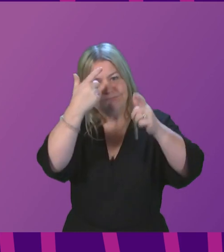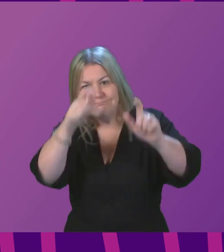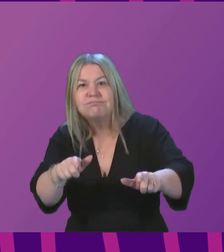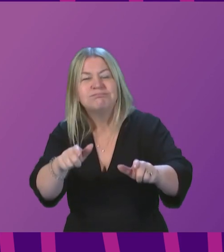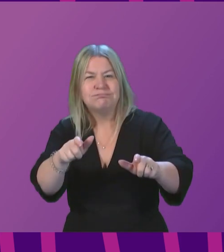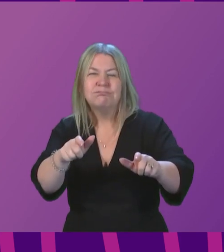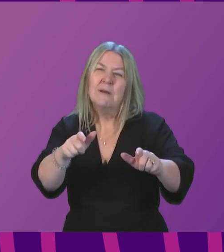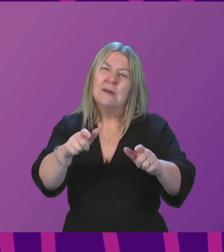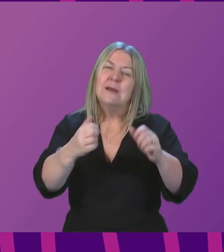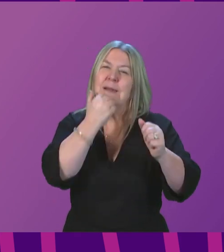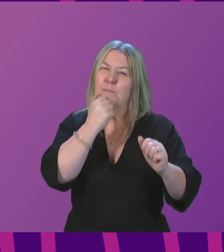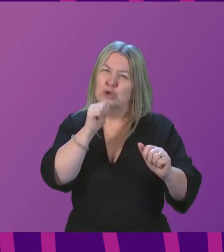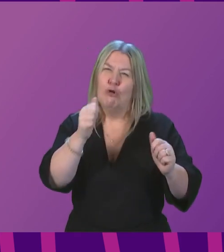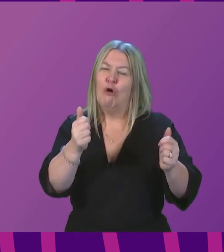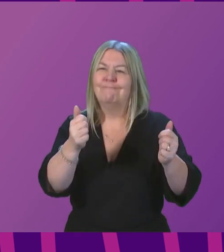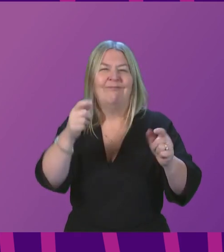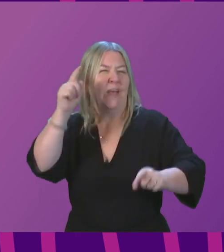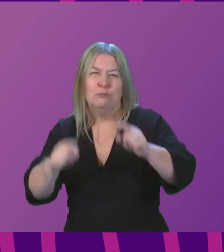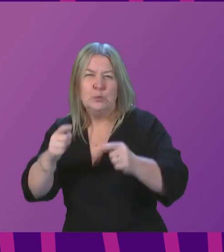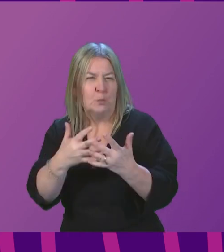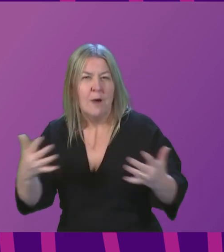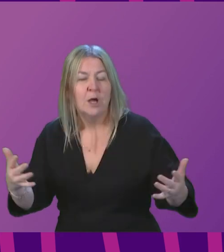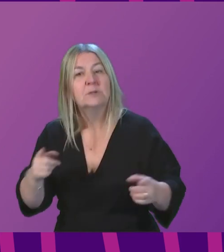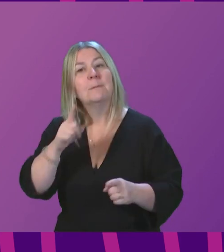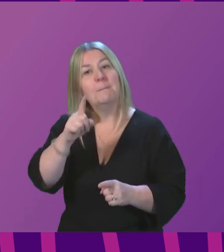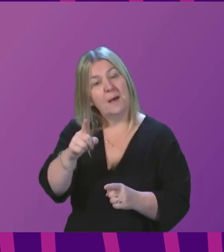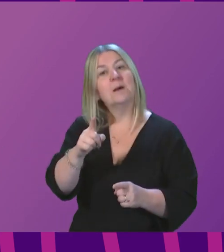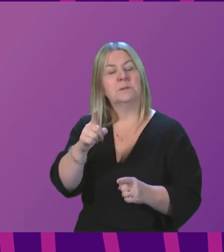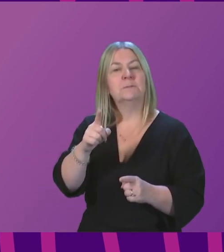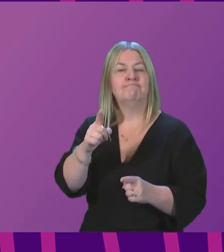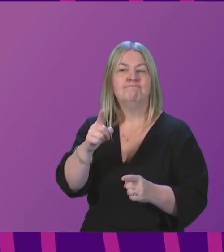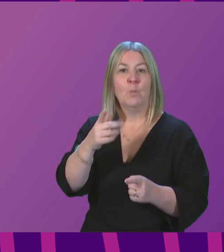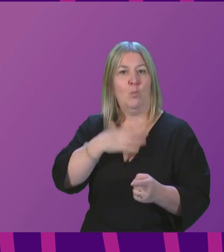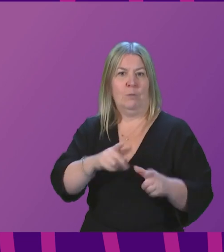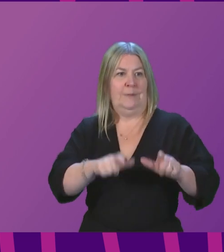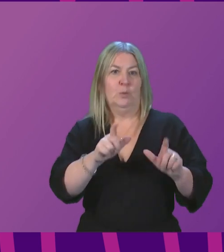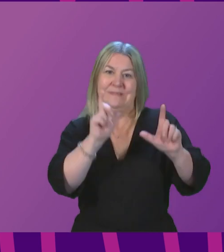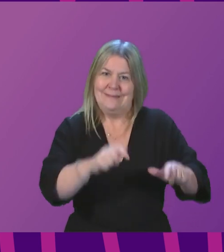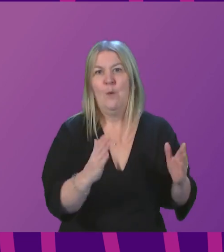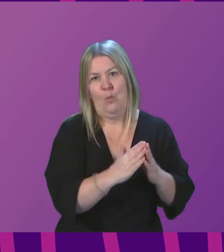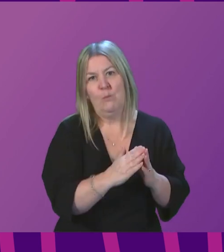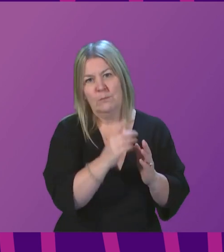As we move towards the creation of the national care service, an ethical approach will be at the heart of how we commission and deliver services.